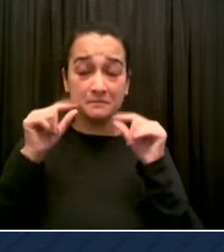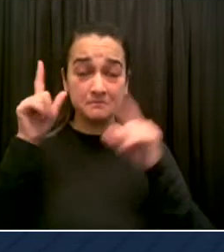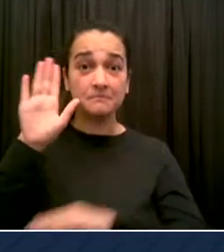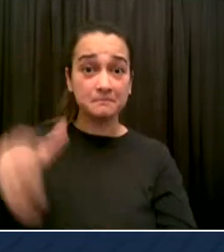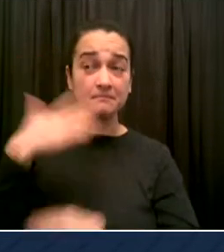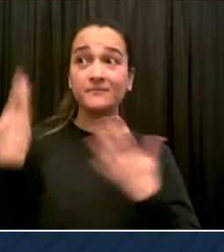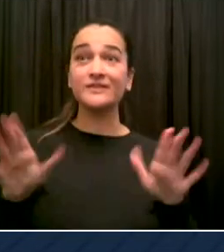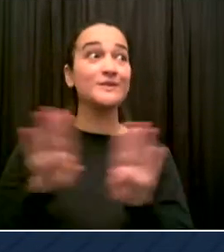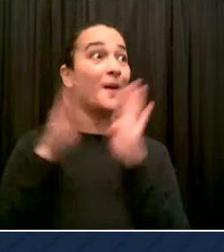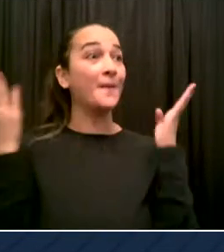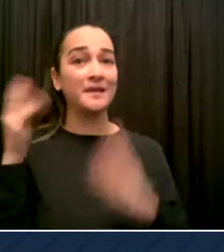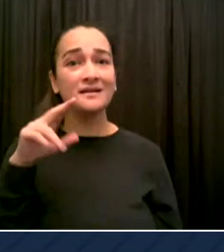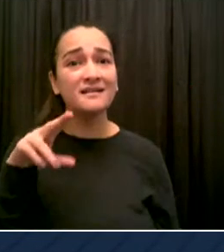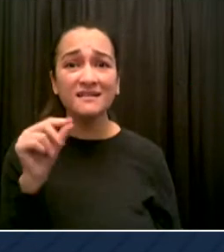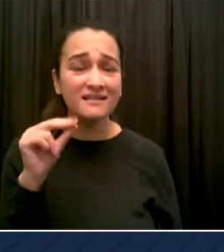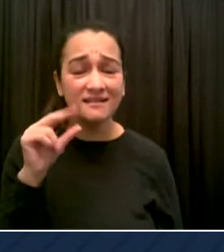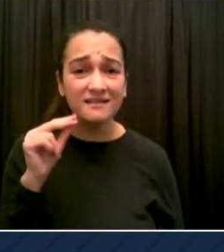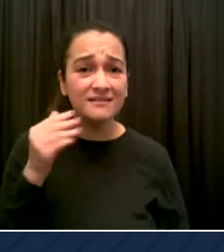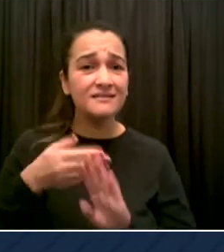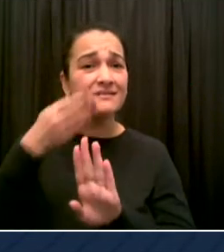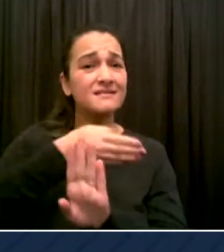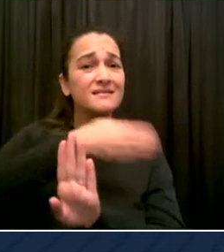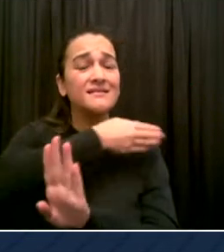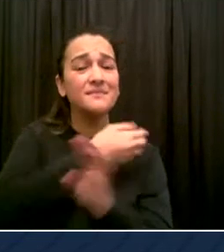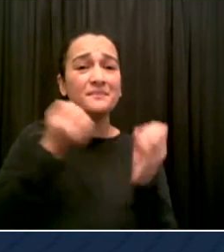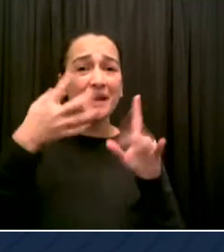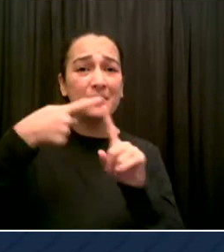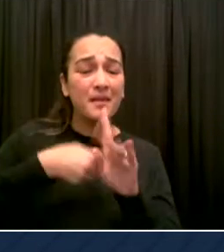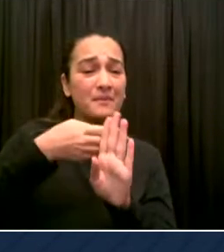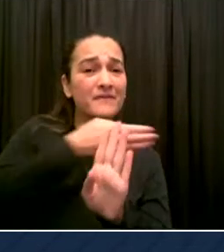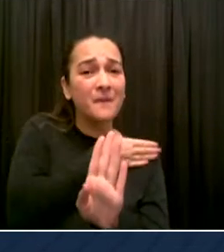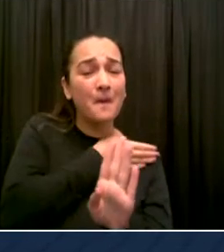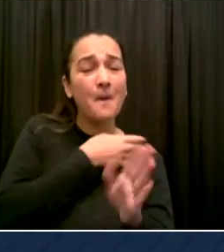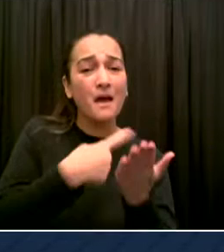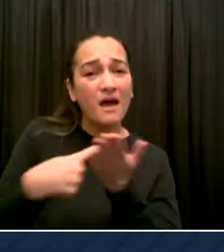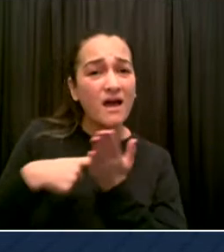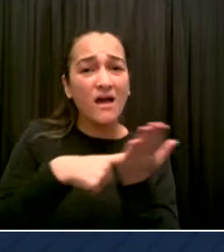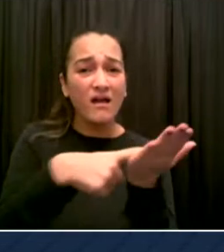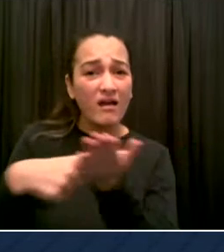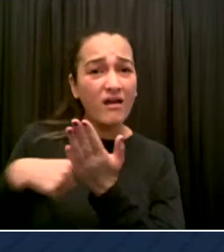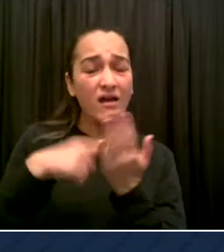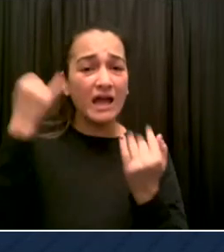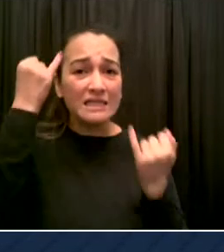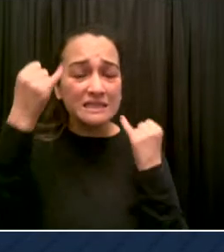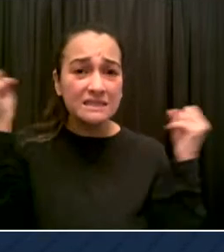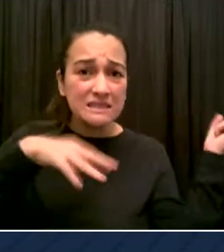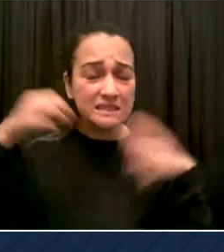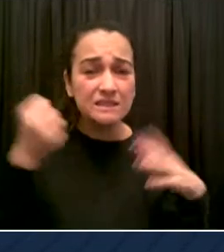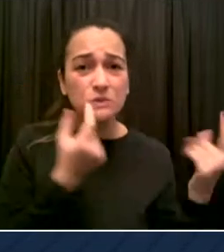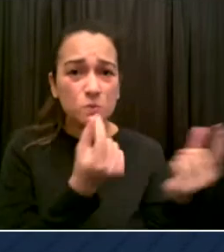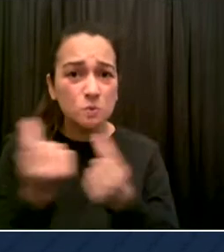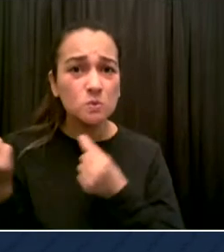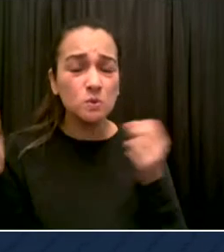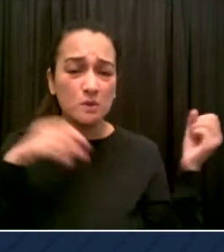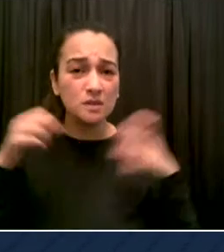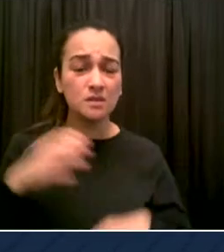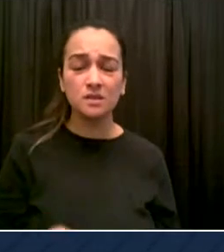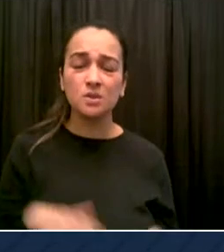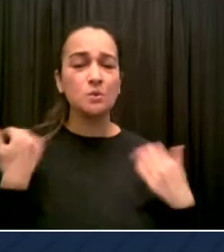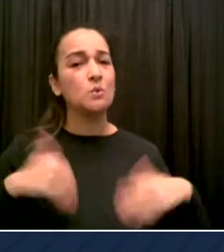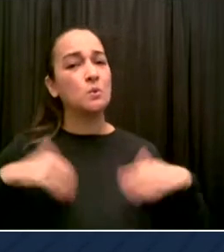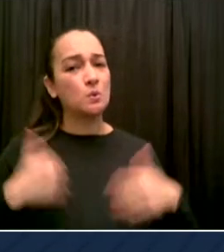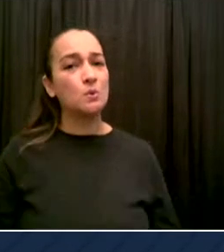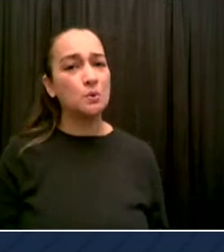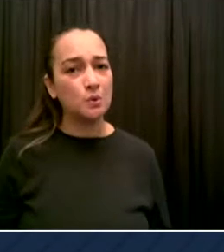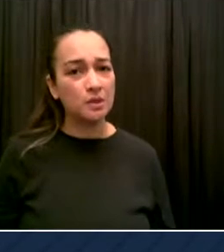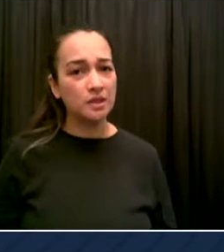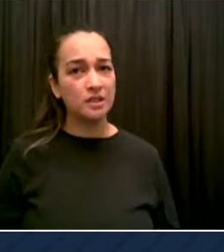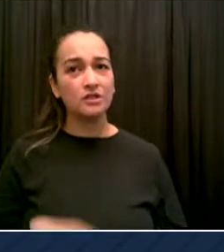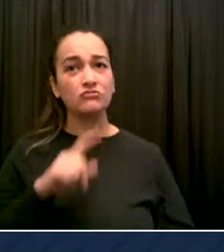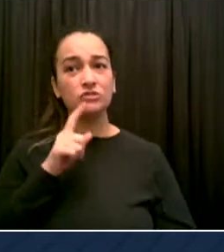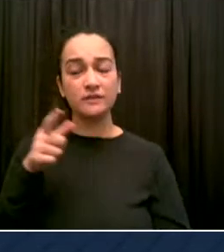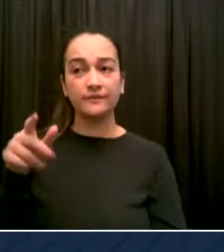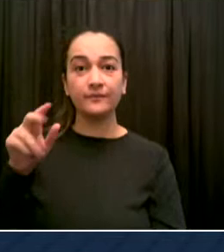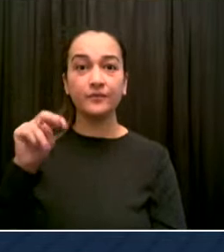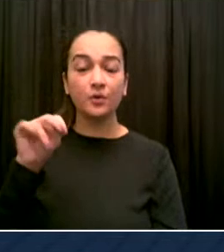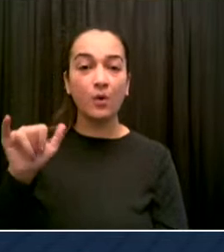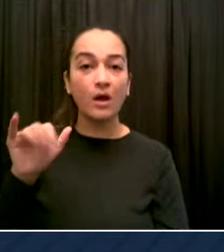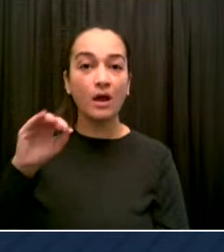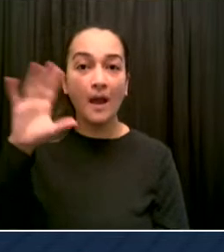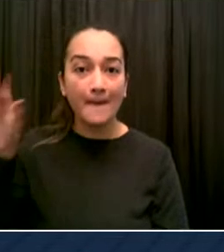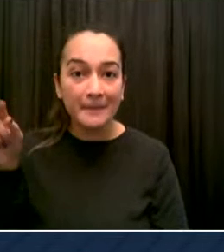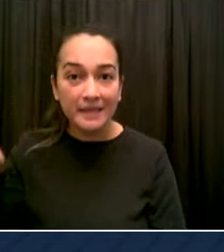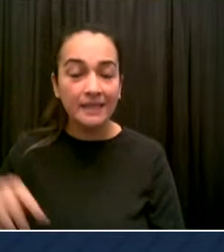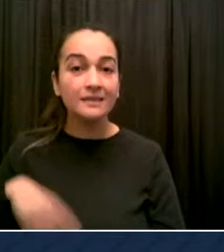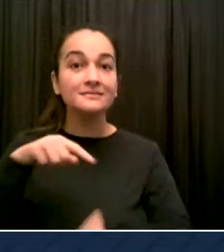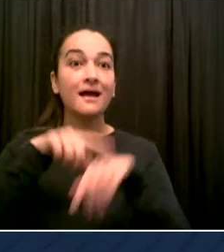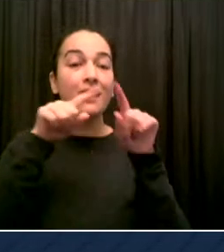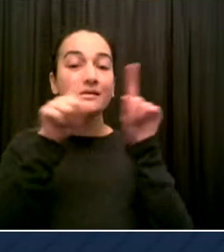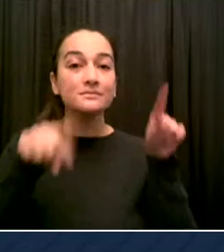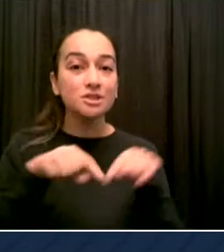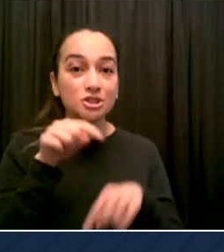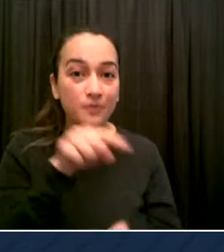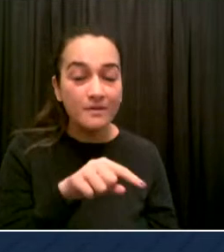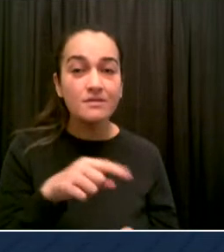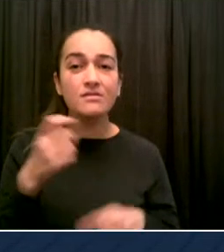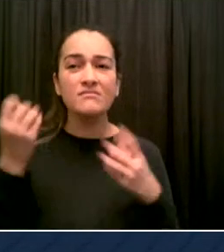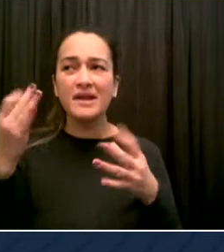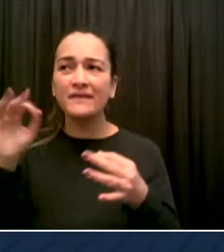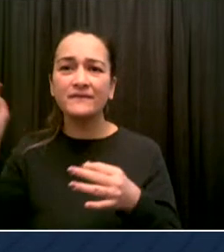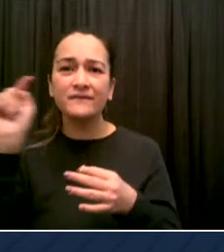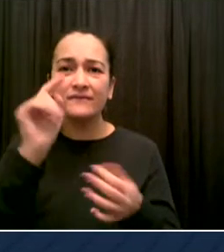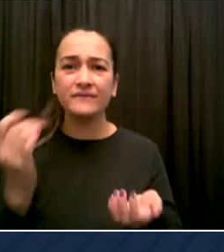PREPARE FOR THIS MOMENT.